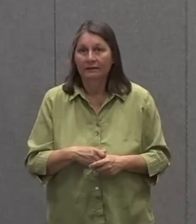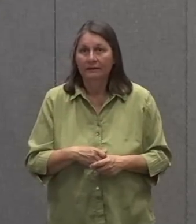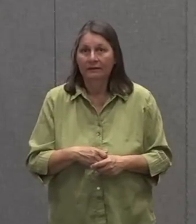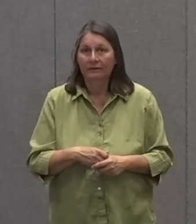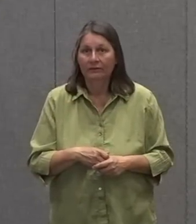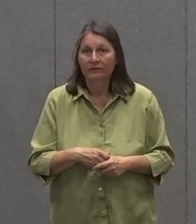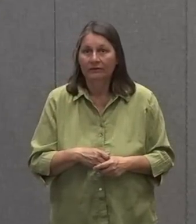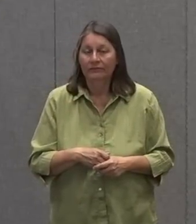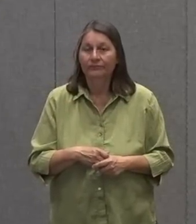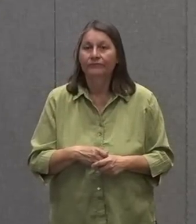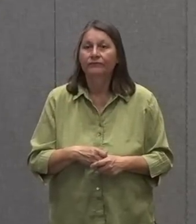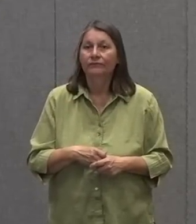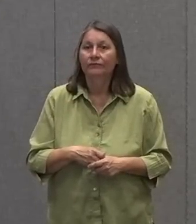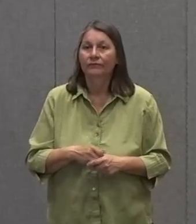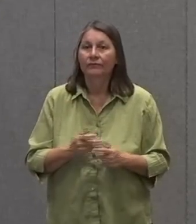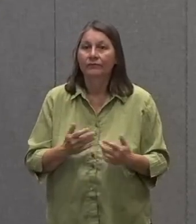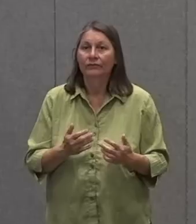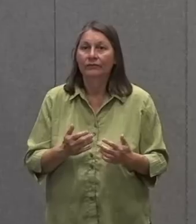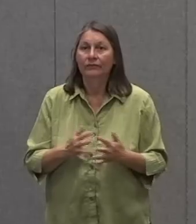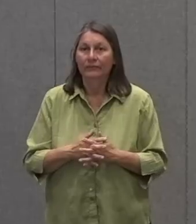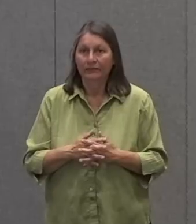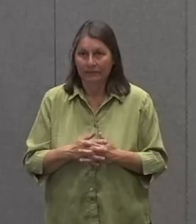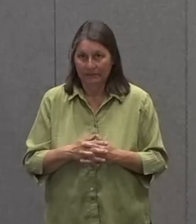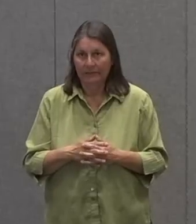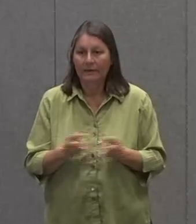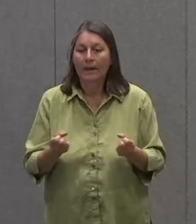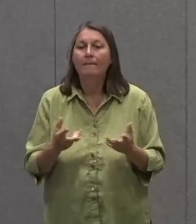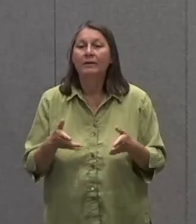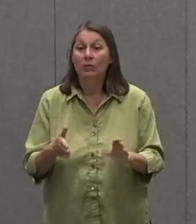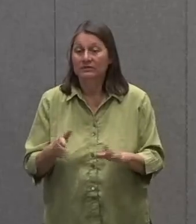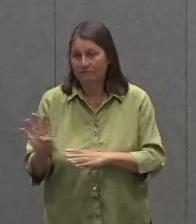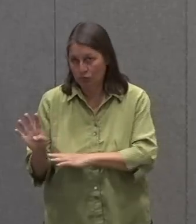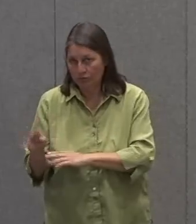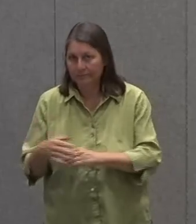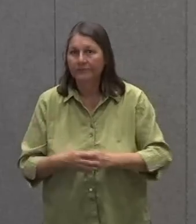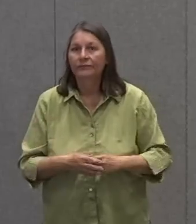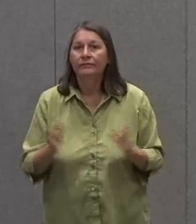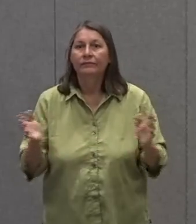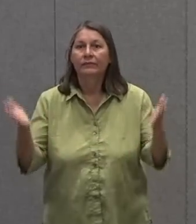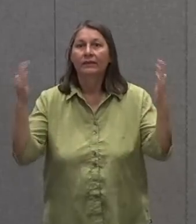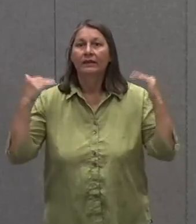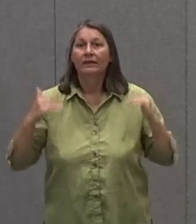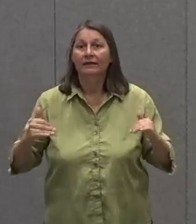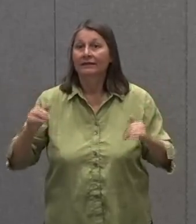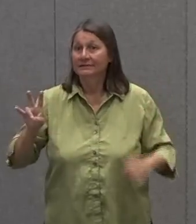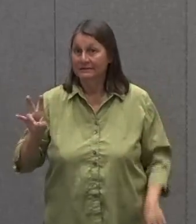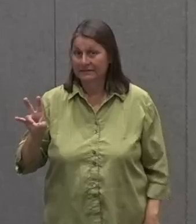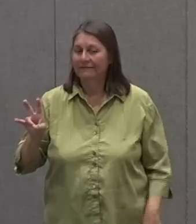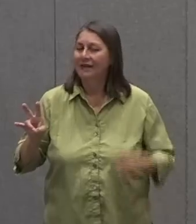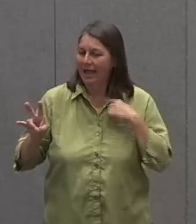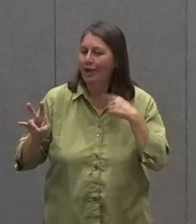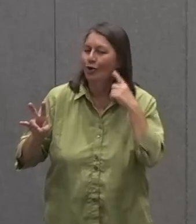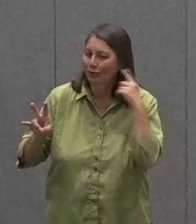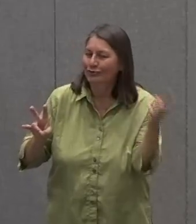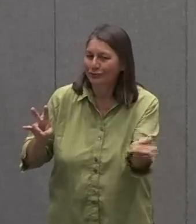One, two, three, four, might as well add that in. Right, I heard you guys that had already started to tell me that answer,